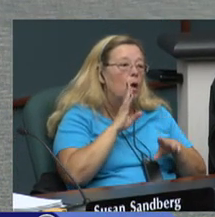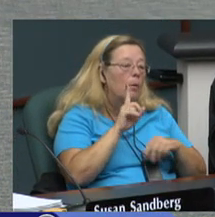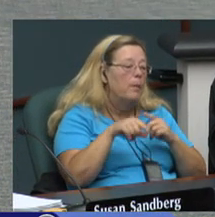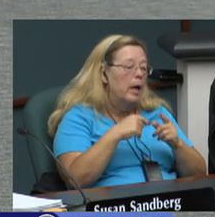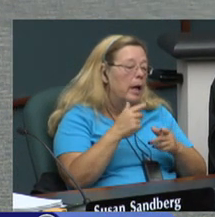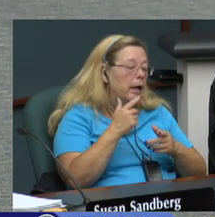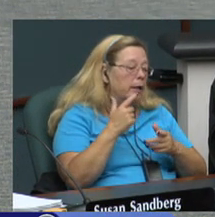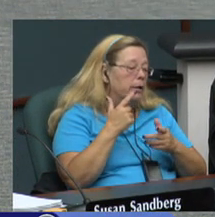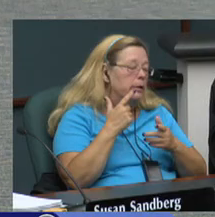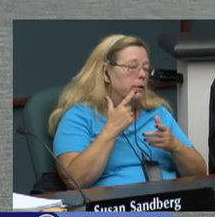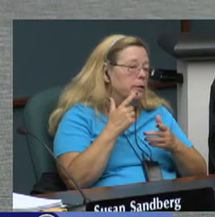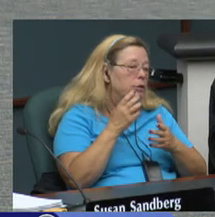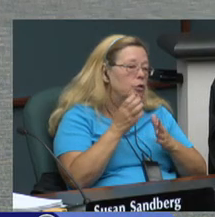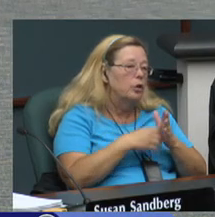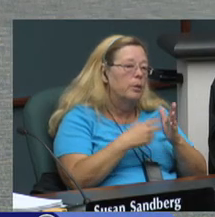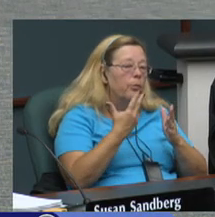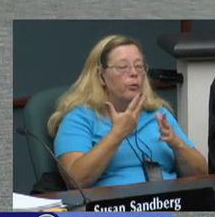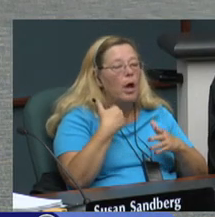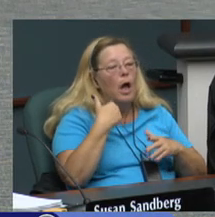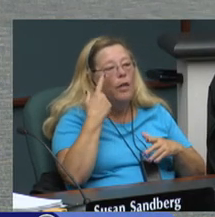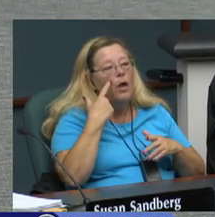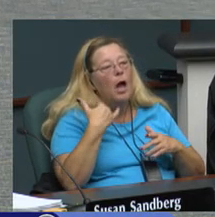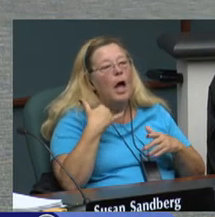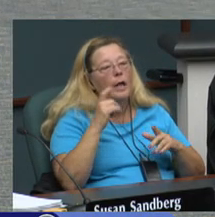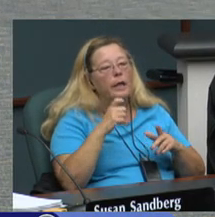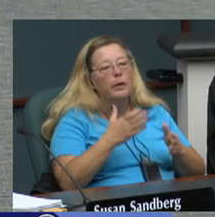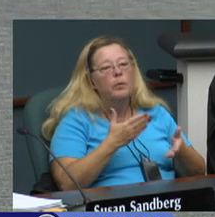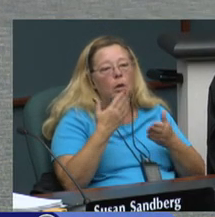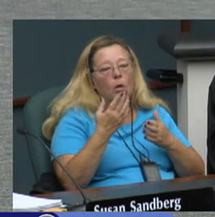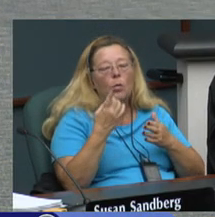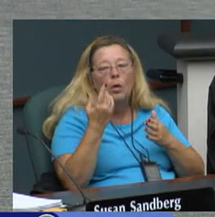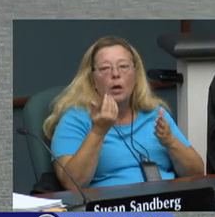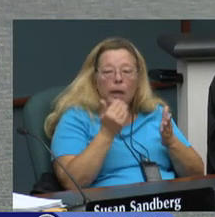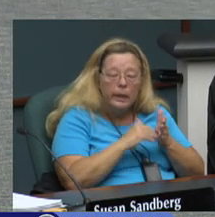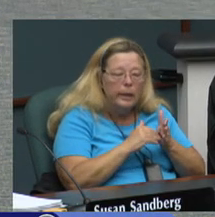commenting on that I thought well I need to bring up once again climate change